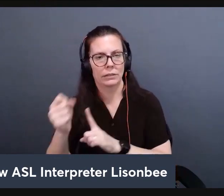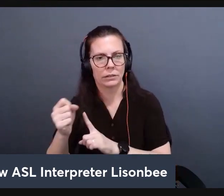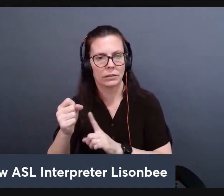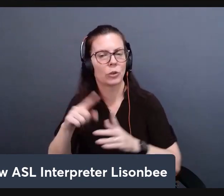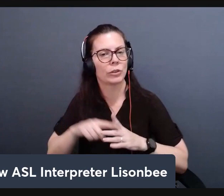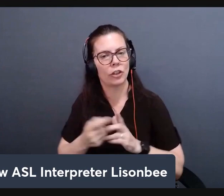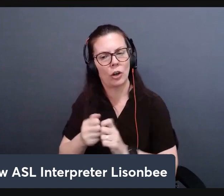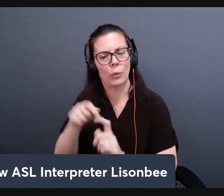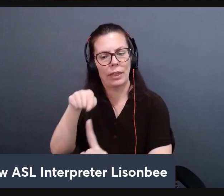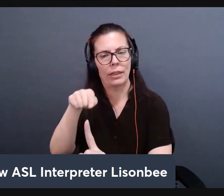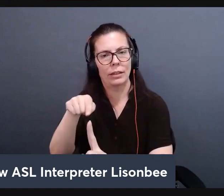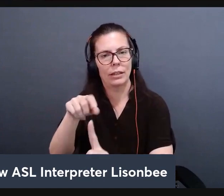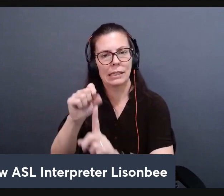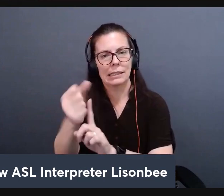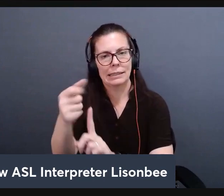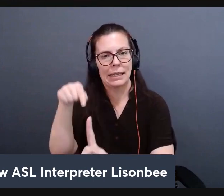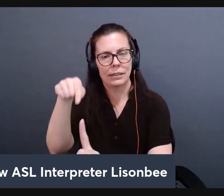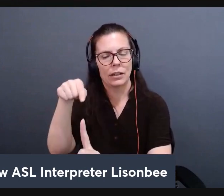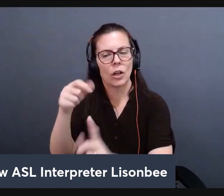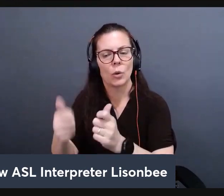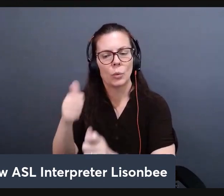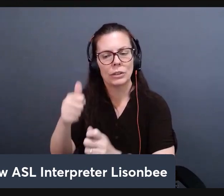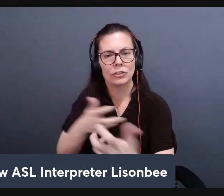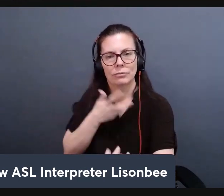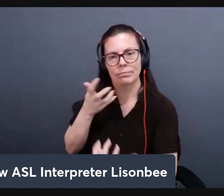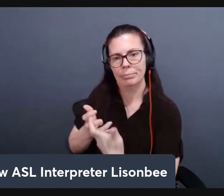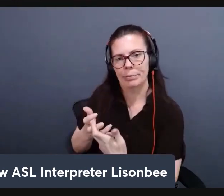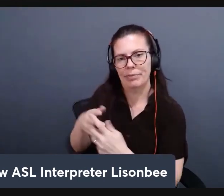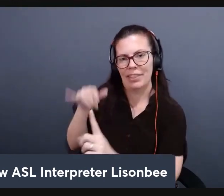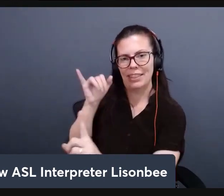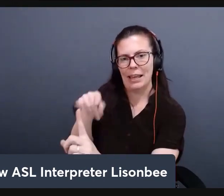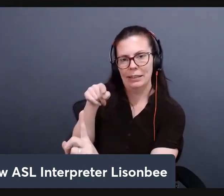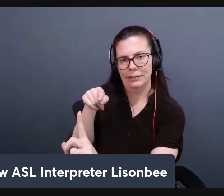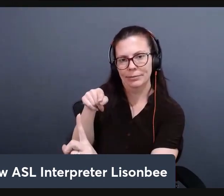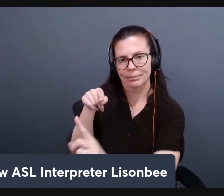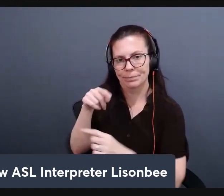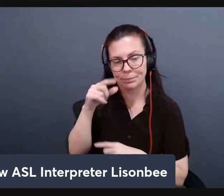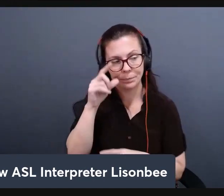okay, which service is gonna best fit that use case? Yeah, no, that's great.